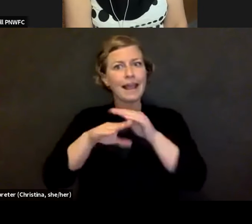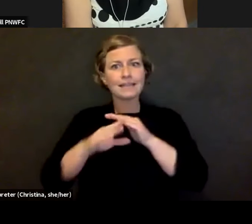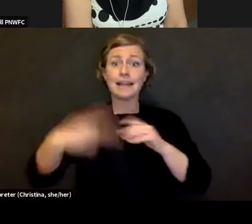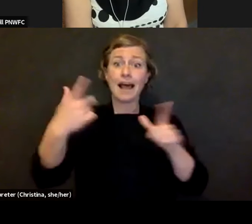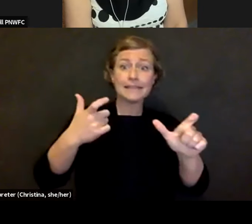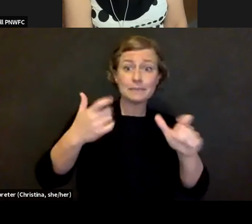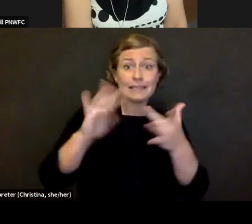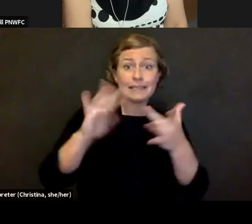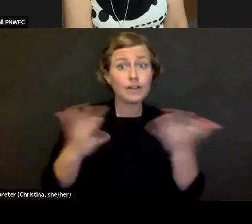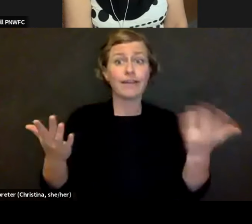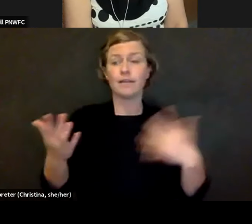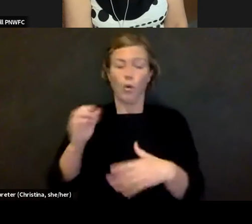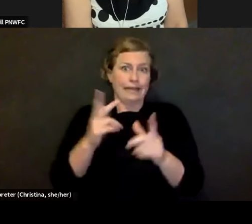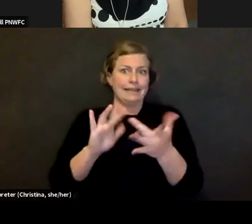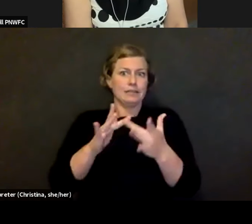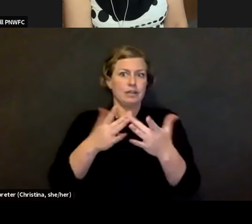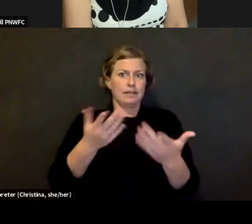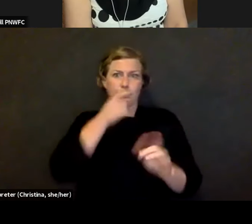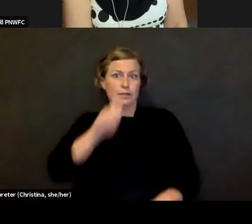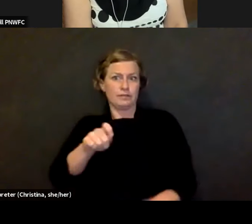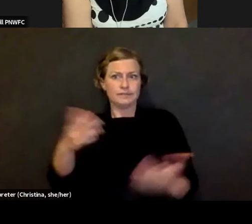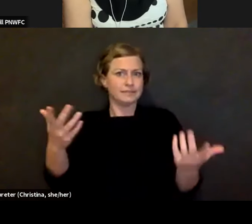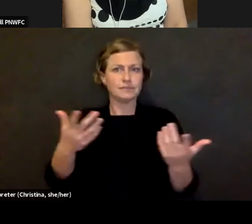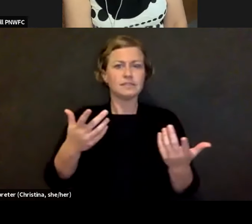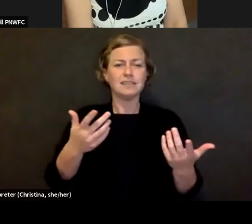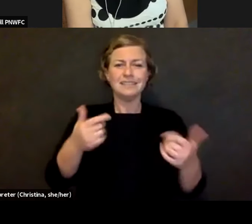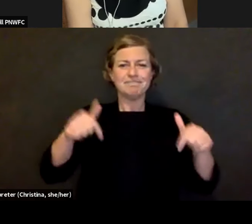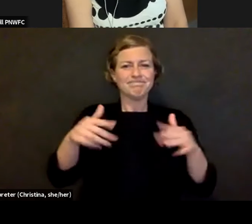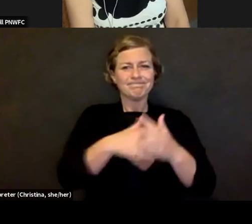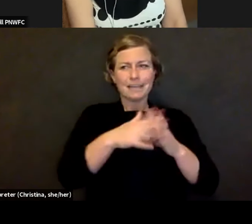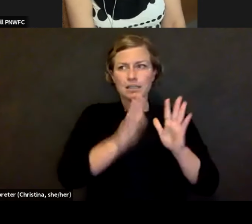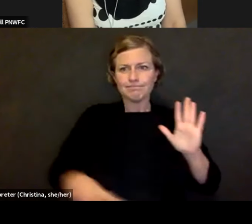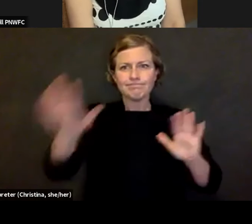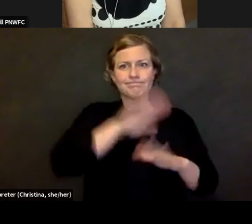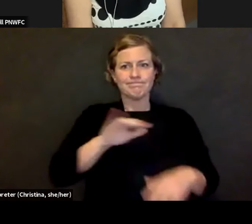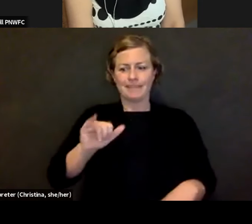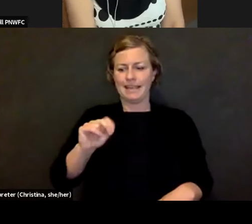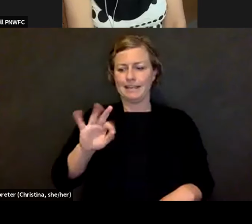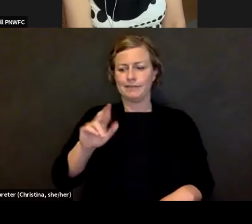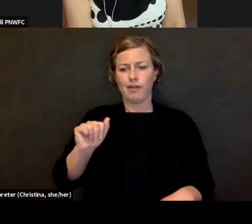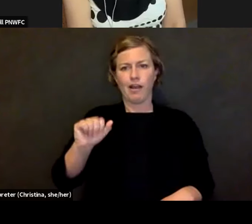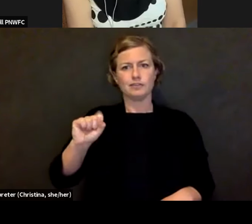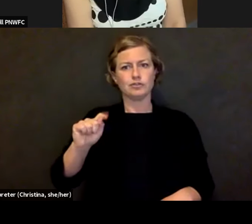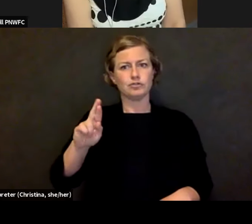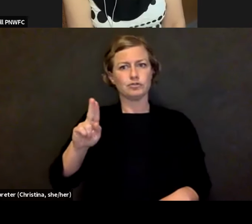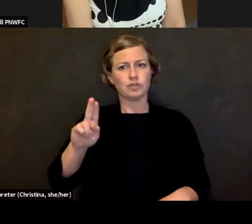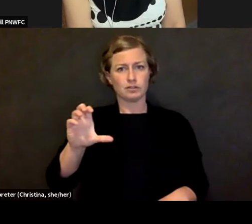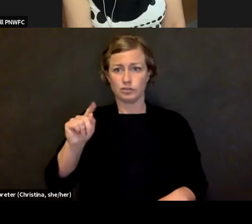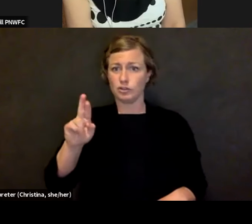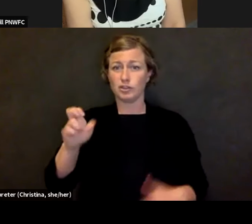in lower income neighborhoods where people don't have access